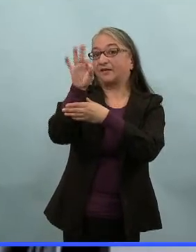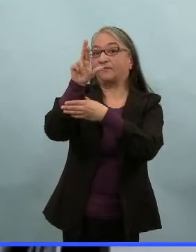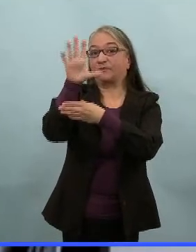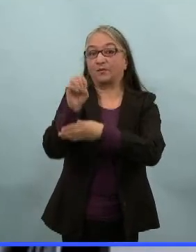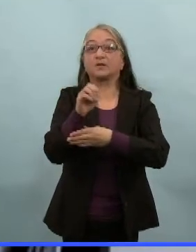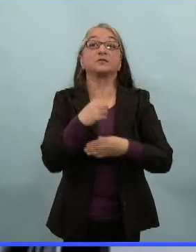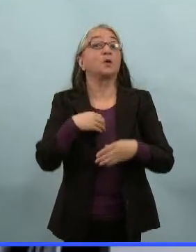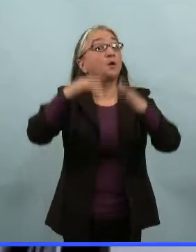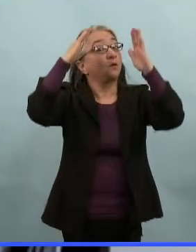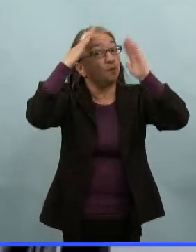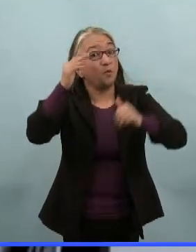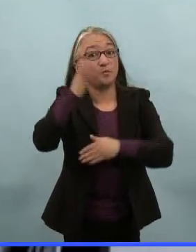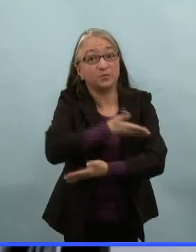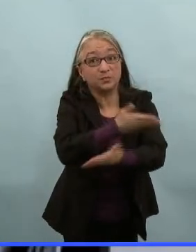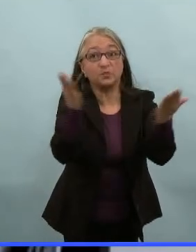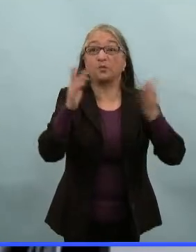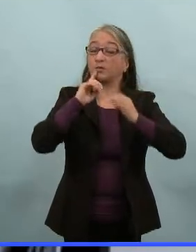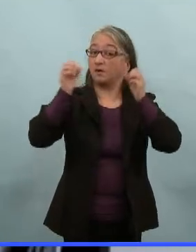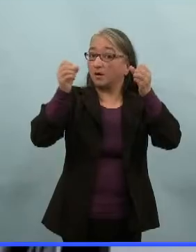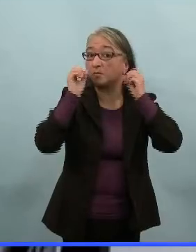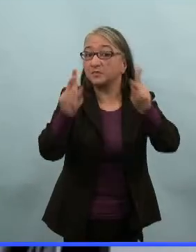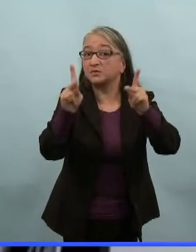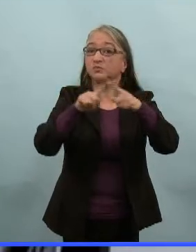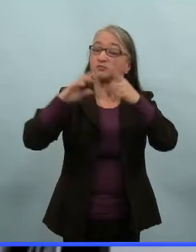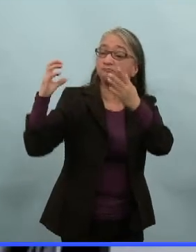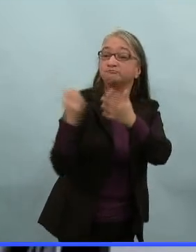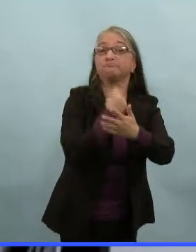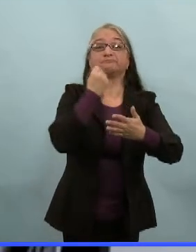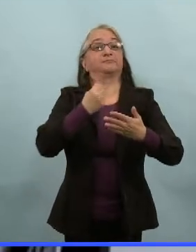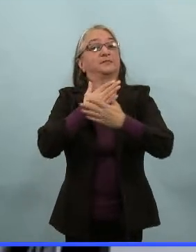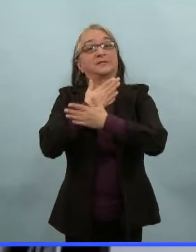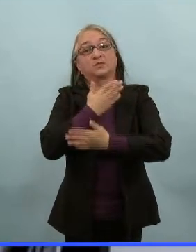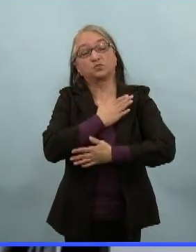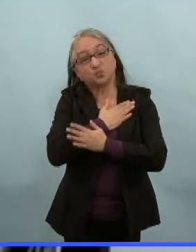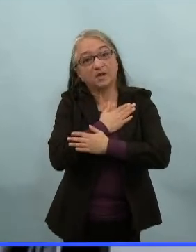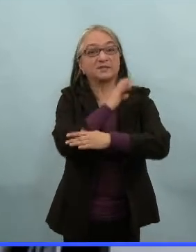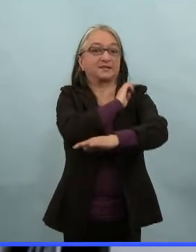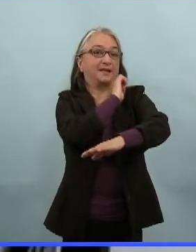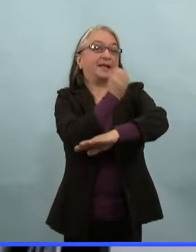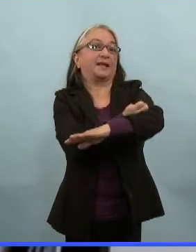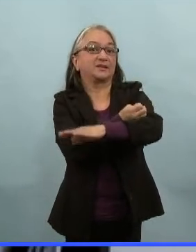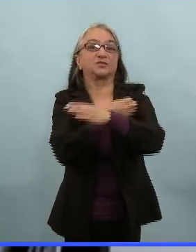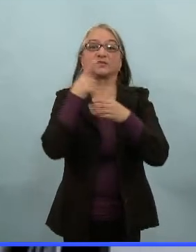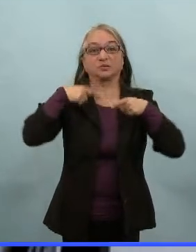refreshment over the holidays certainly i know this has been another stressful holiday season